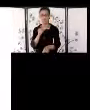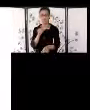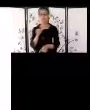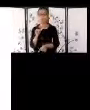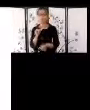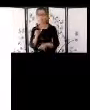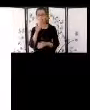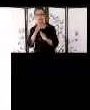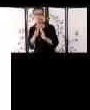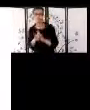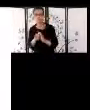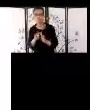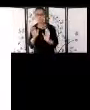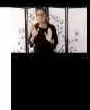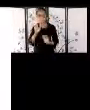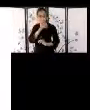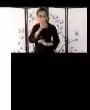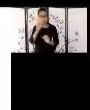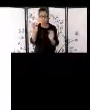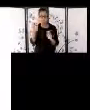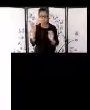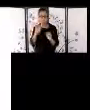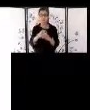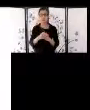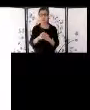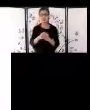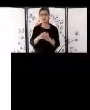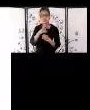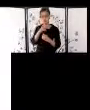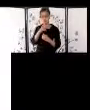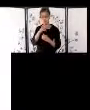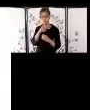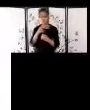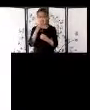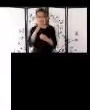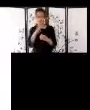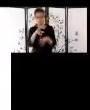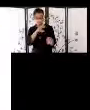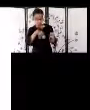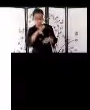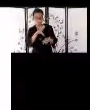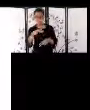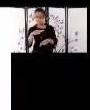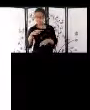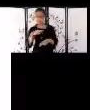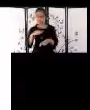is posted as part of our annual report. If a committee member has applied to the program,